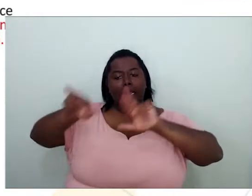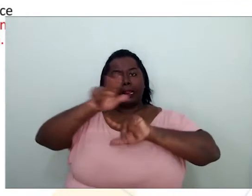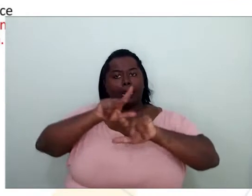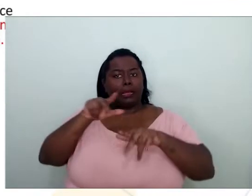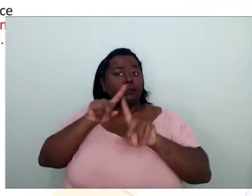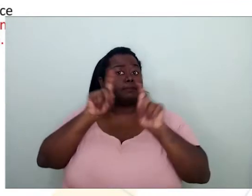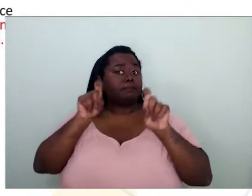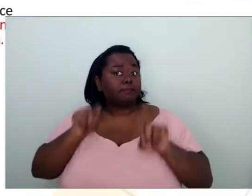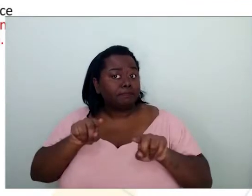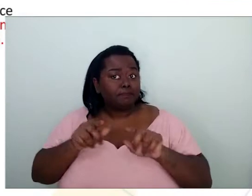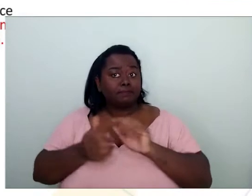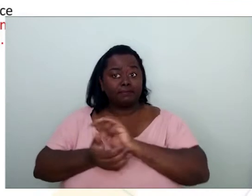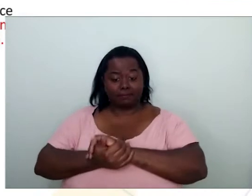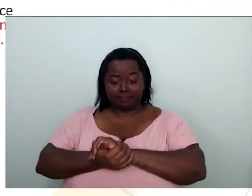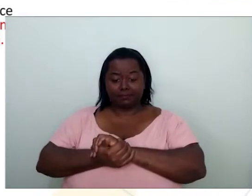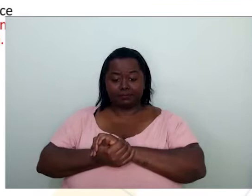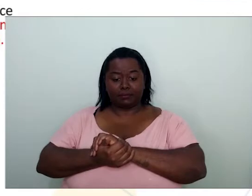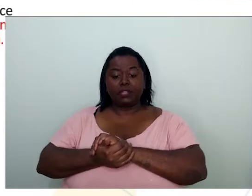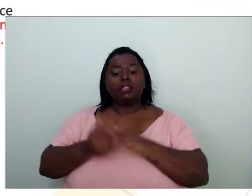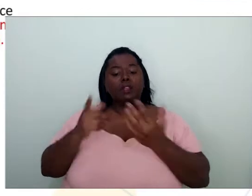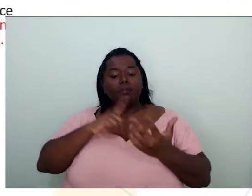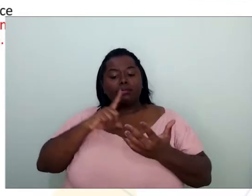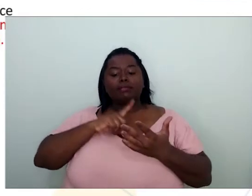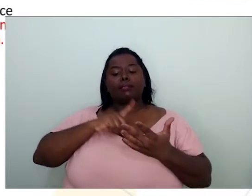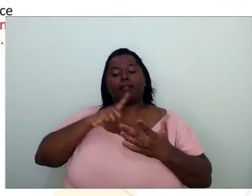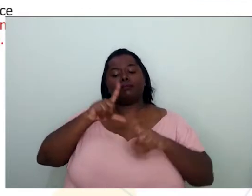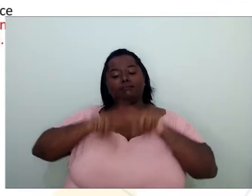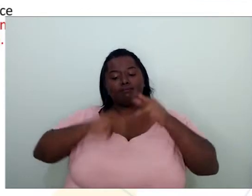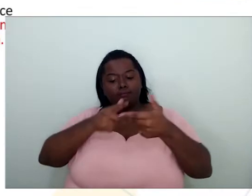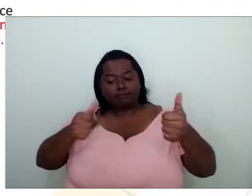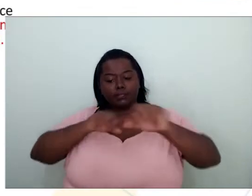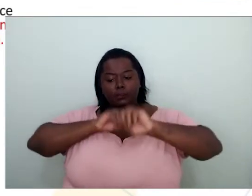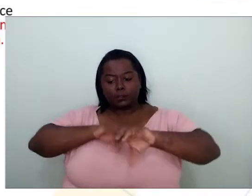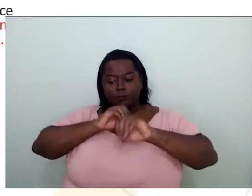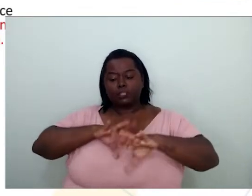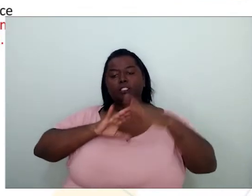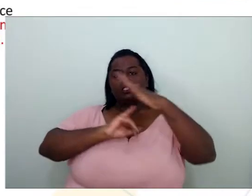protagonist of open educational resources and educational institutions